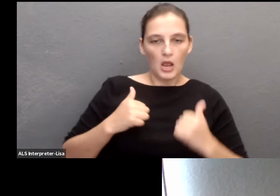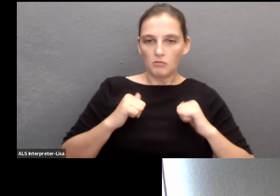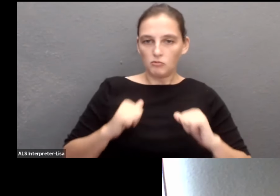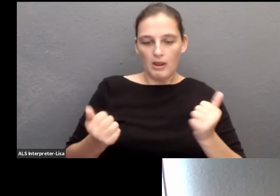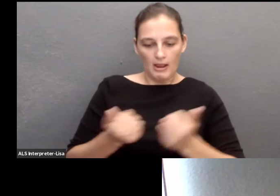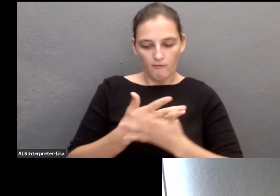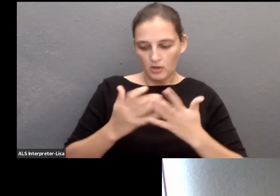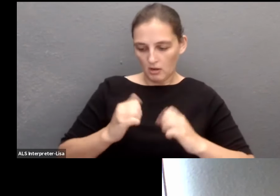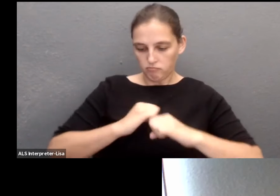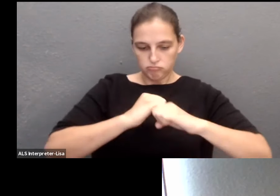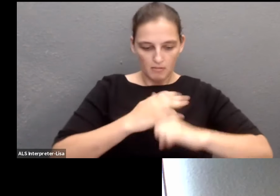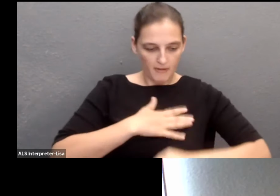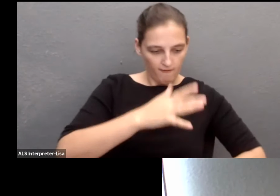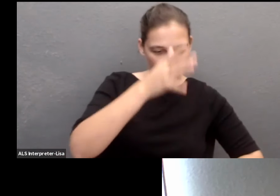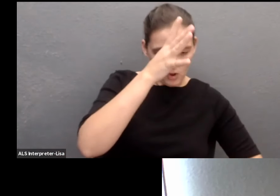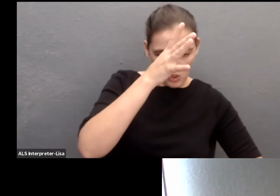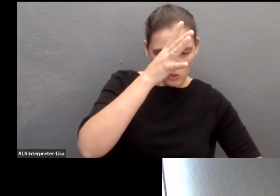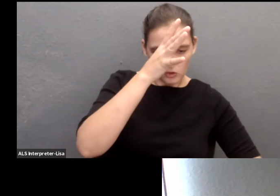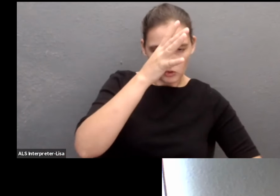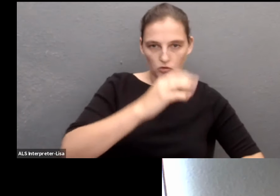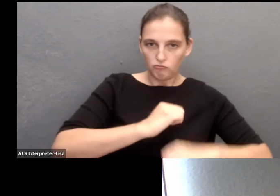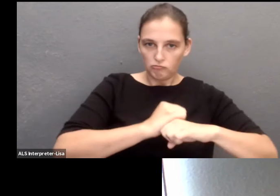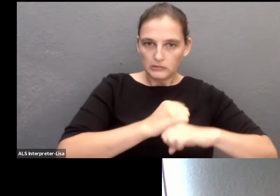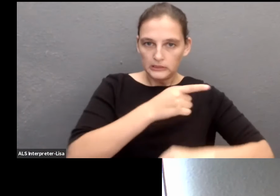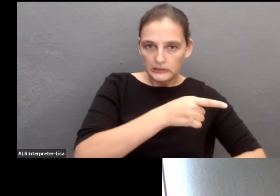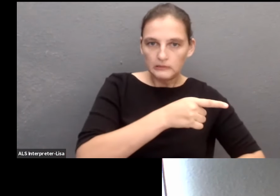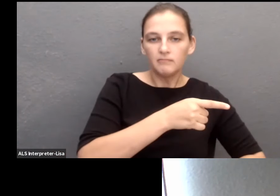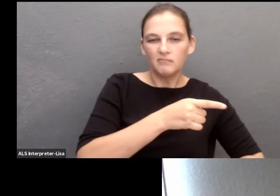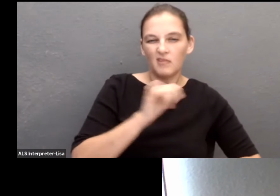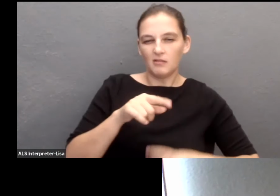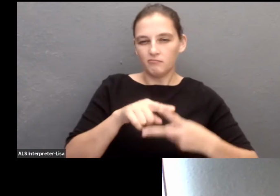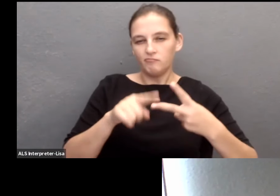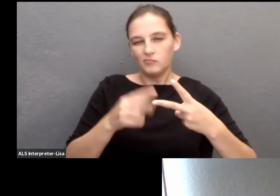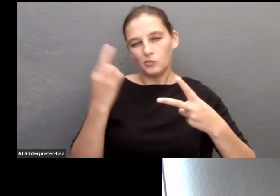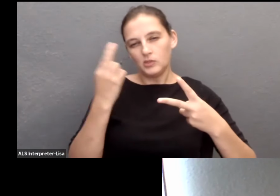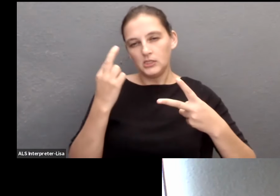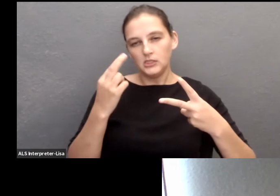him as well, so those were the two main reasons as to why.